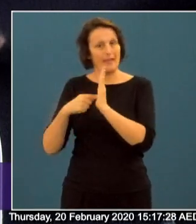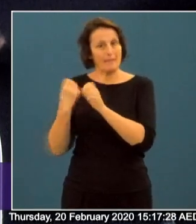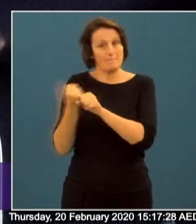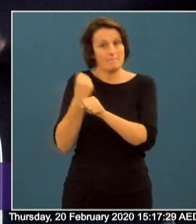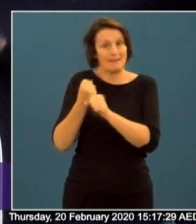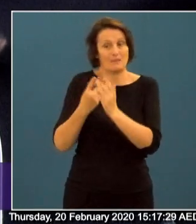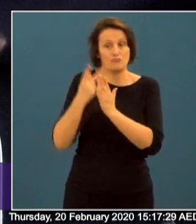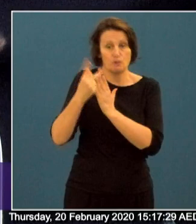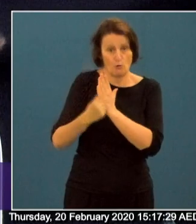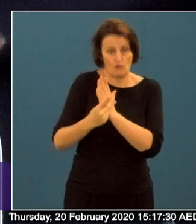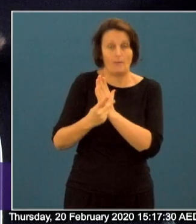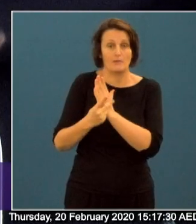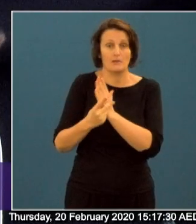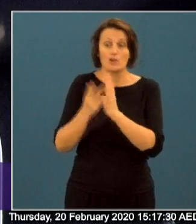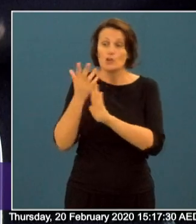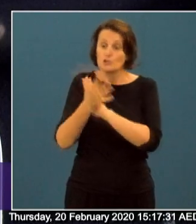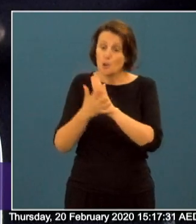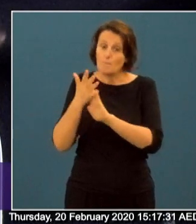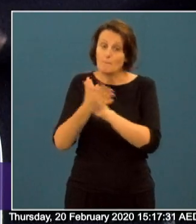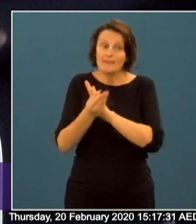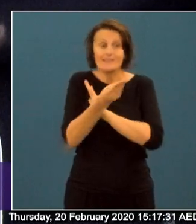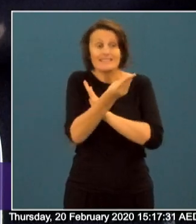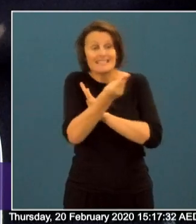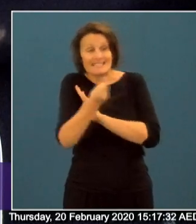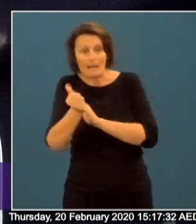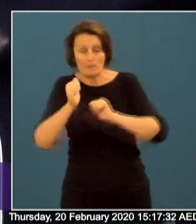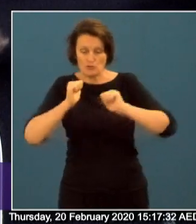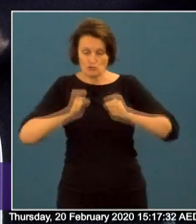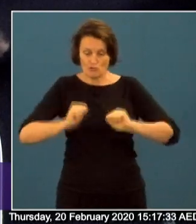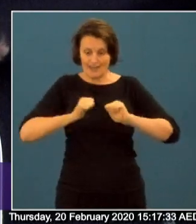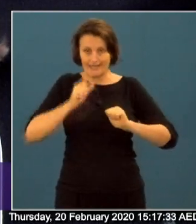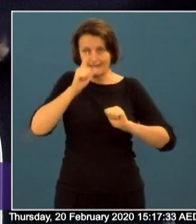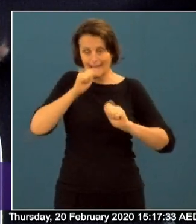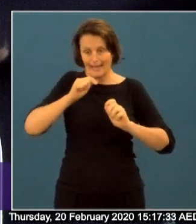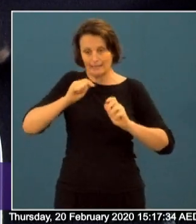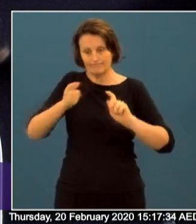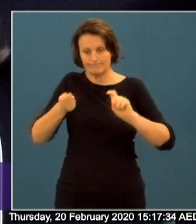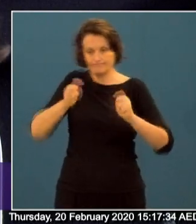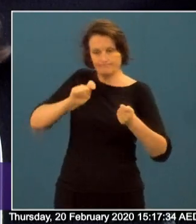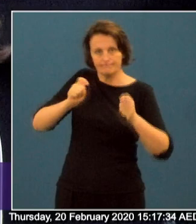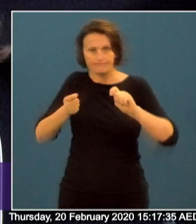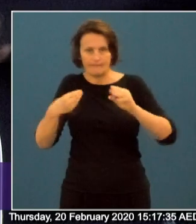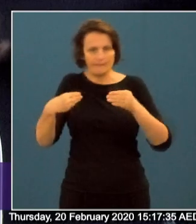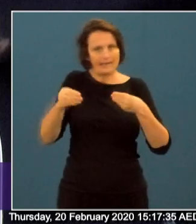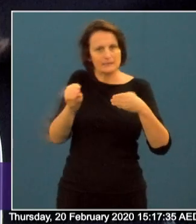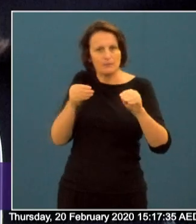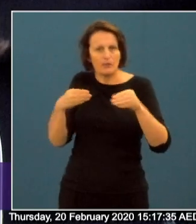build flexibility into training for medical specialists in different types of areas, so outside acute hospitals,